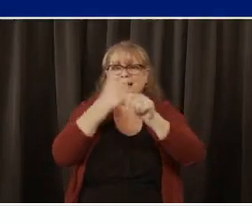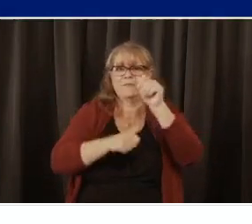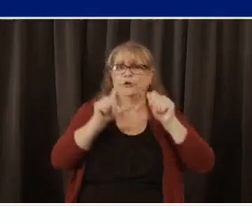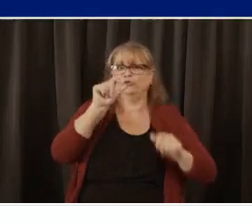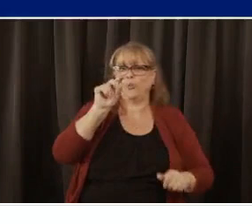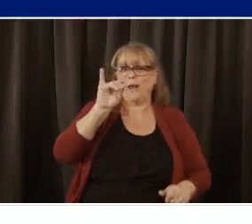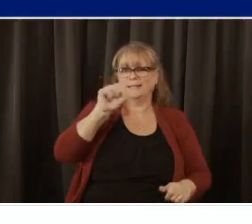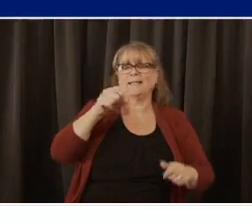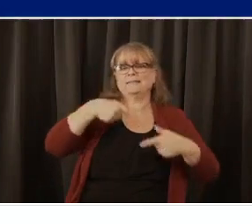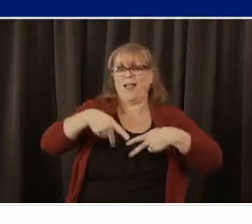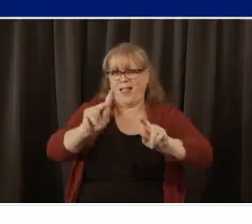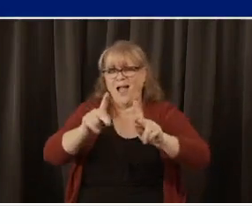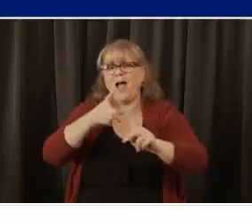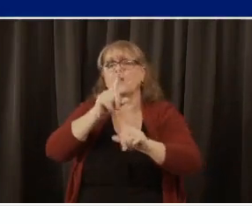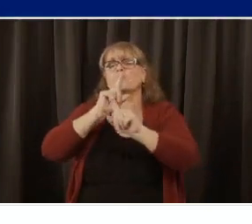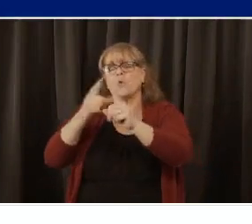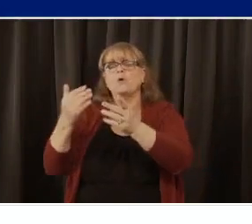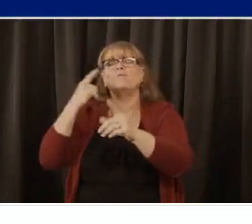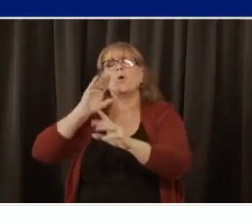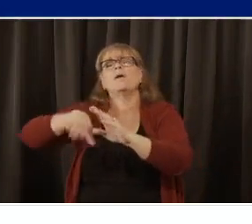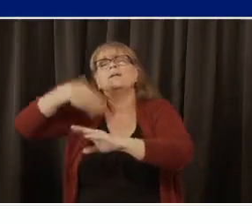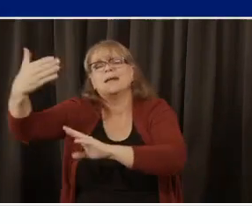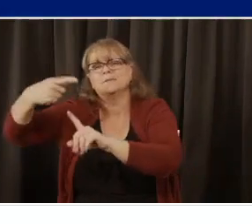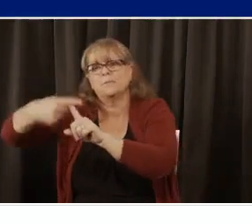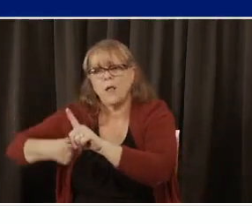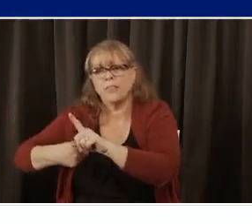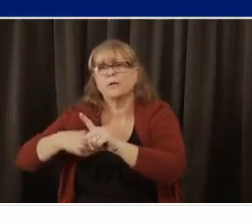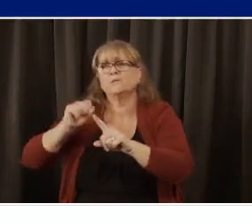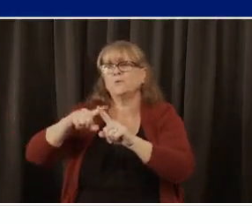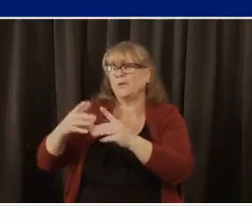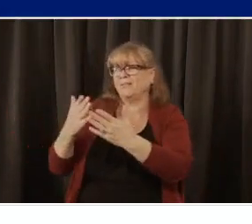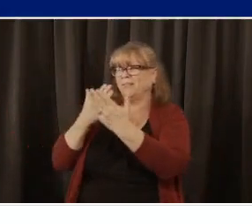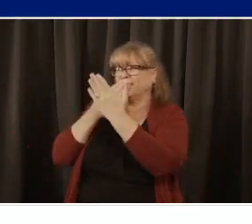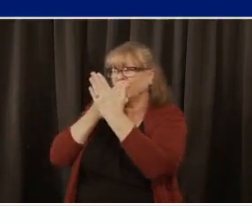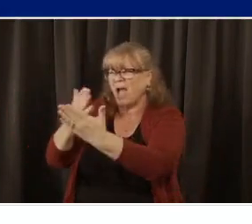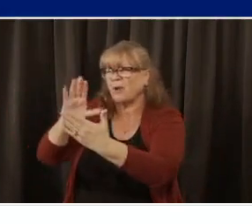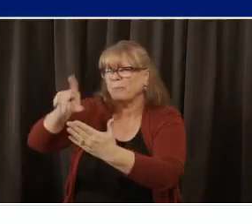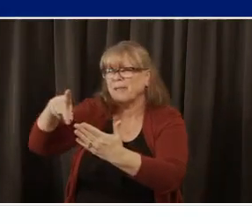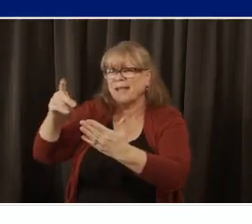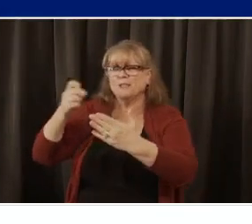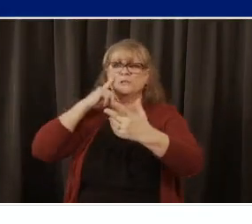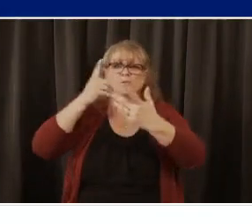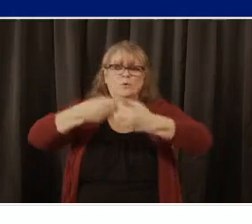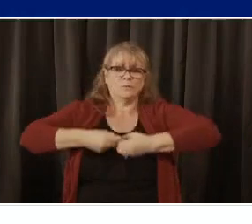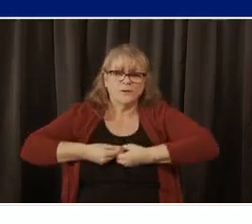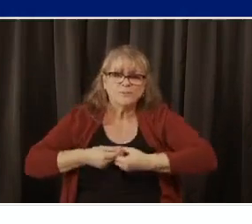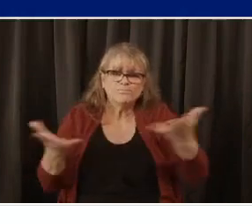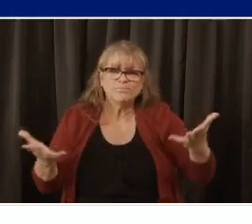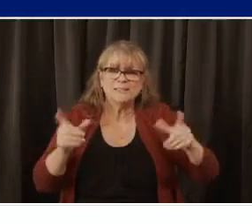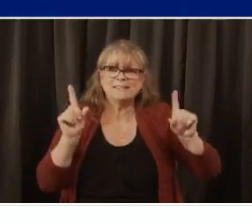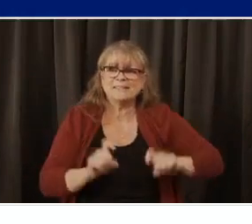proud of this effort. This is a big deal in helping to, to build back to Colorado we love,